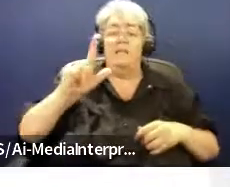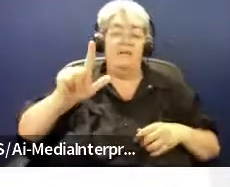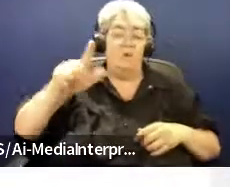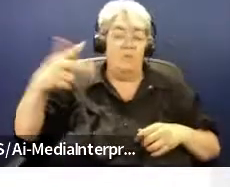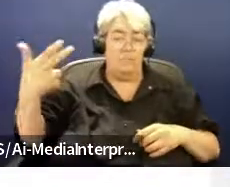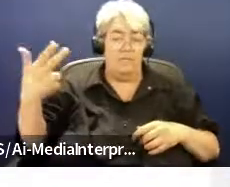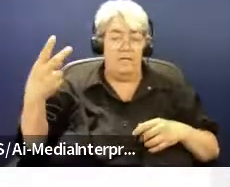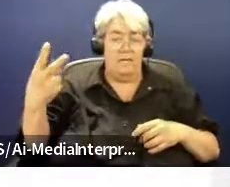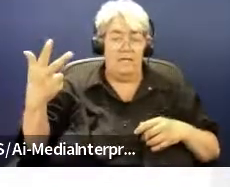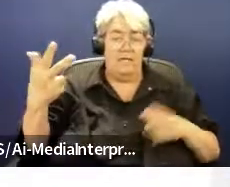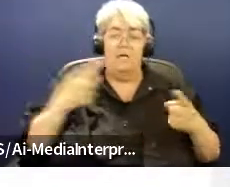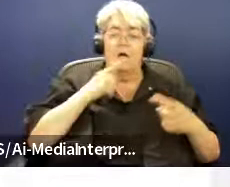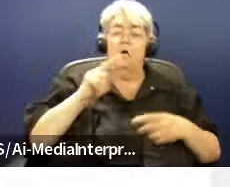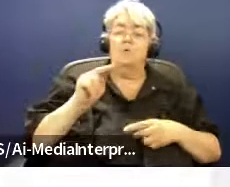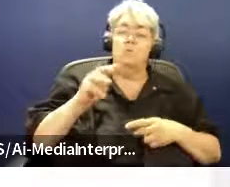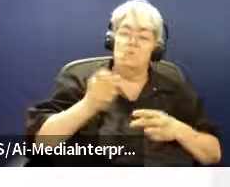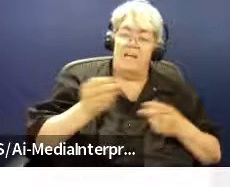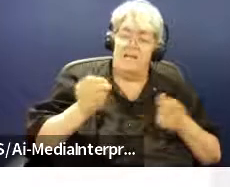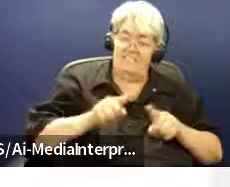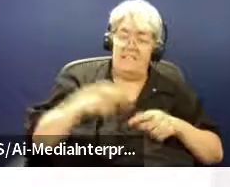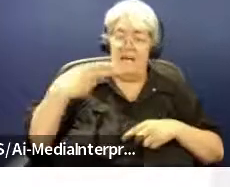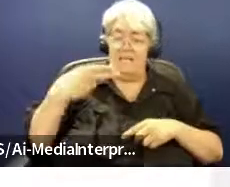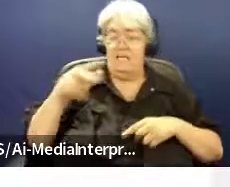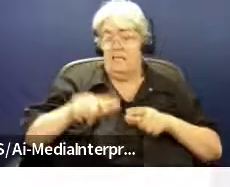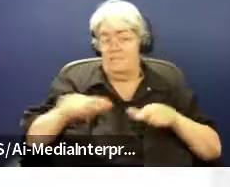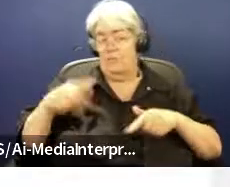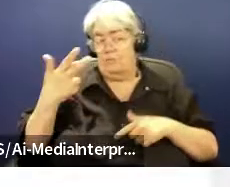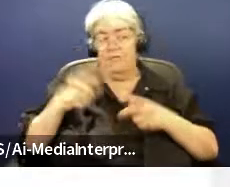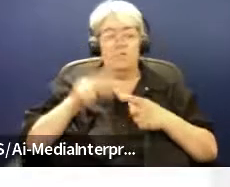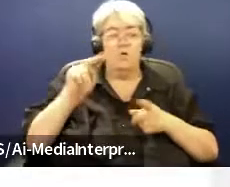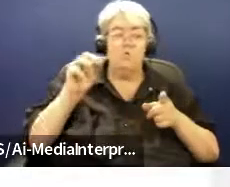back. MATT HACKETT: So this is a broad main section of the page.